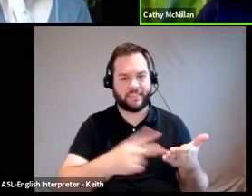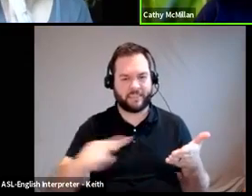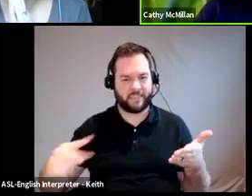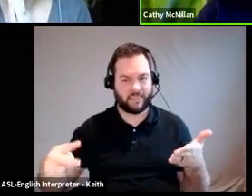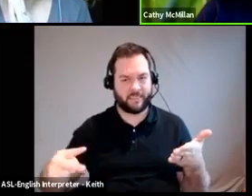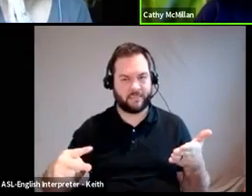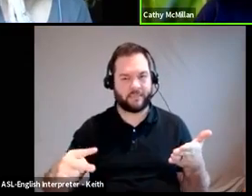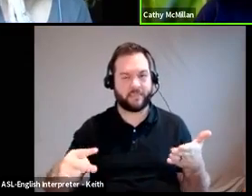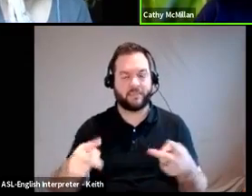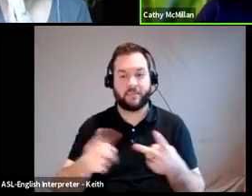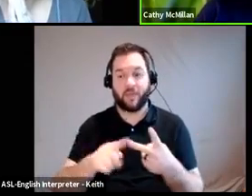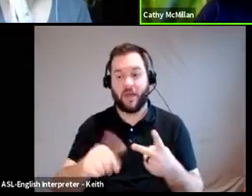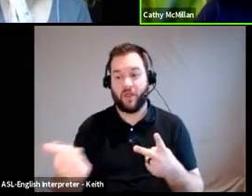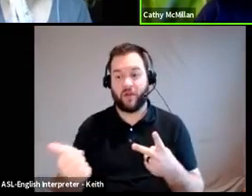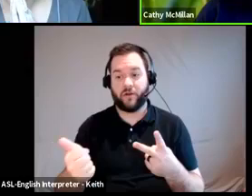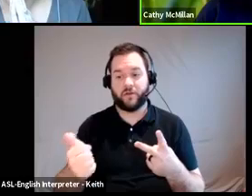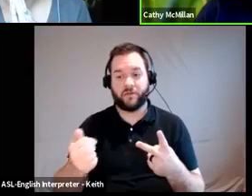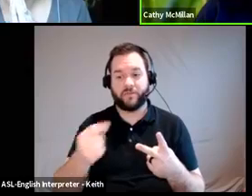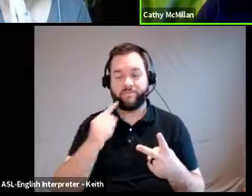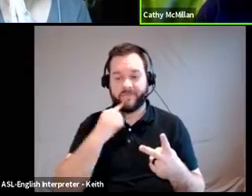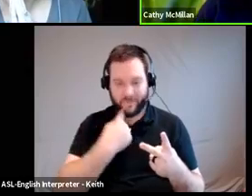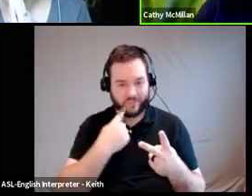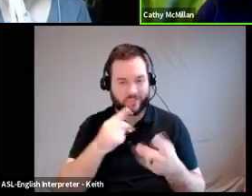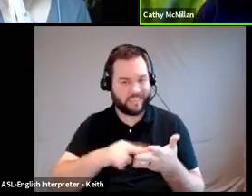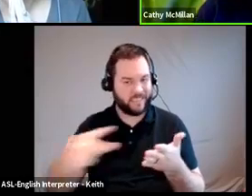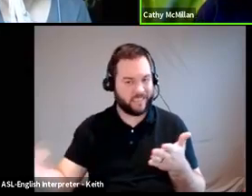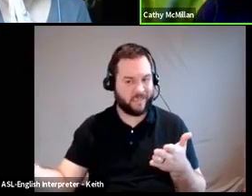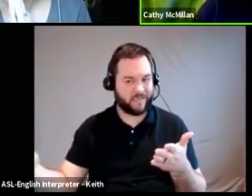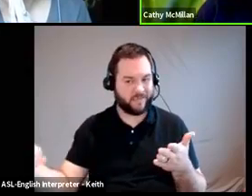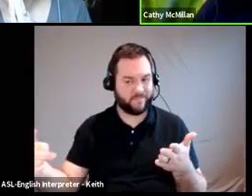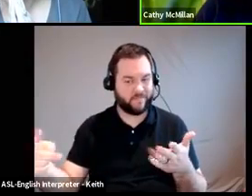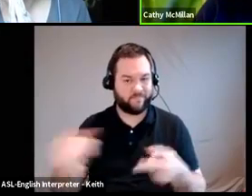has mild to moderate.